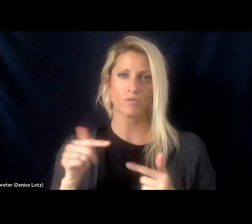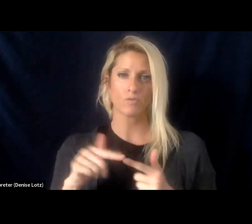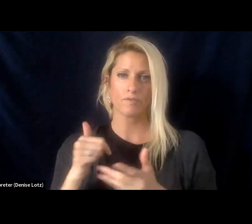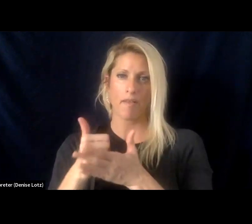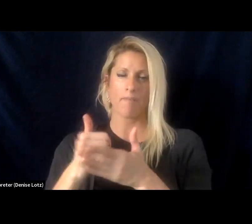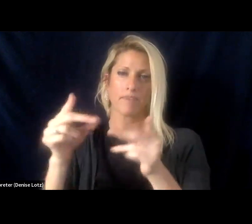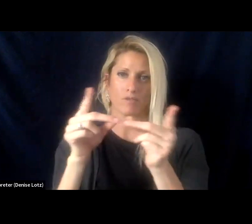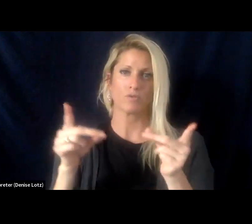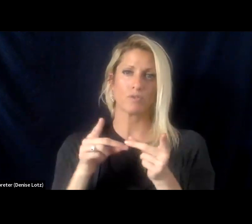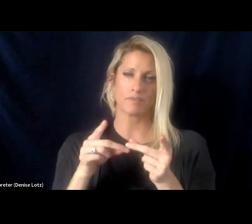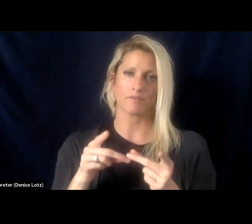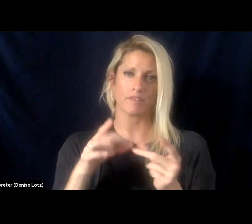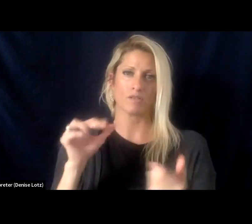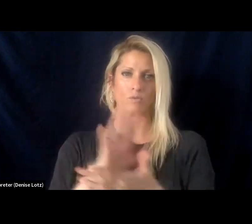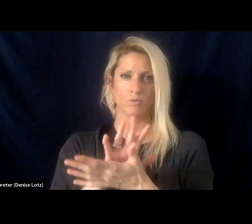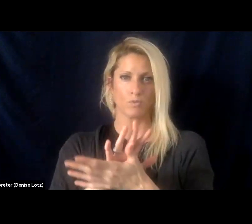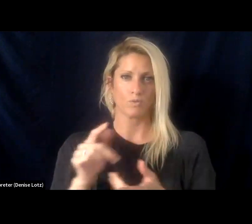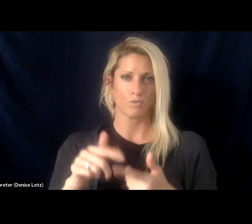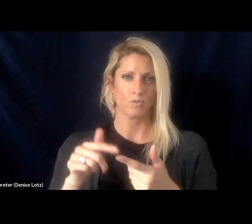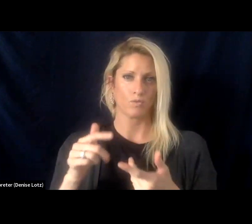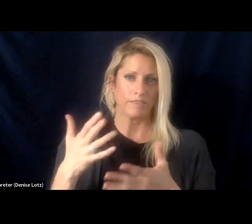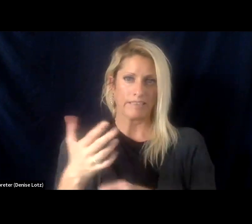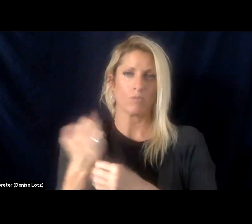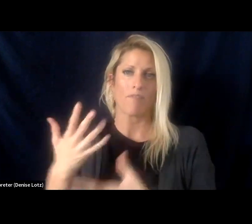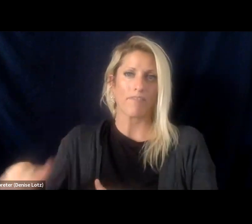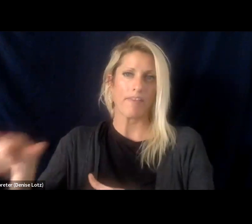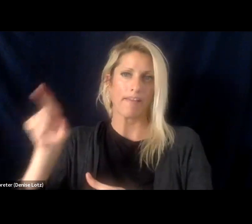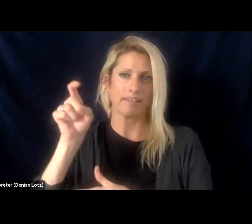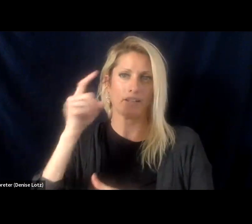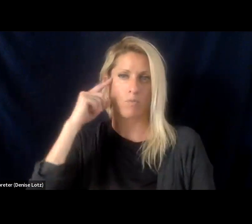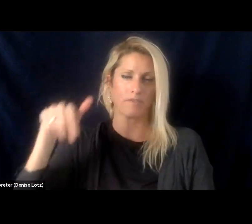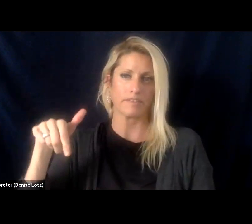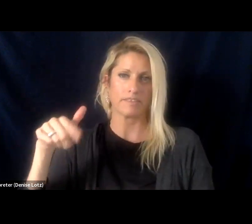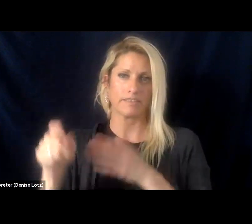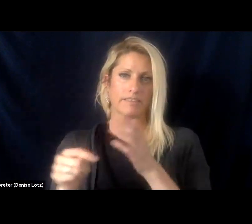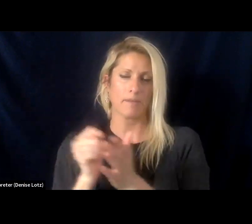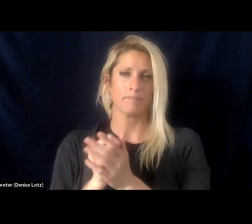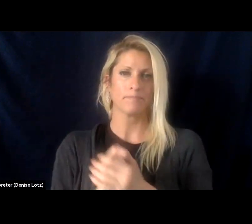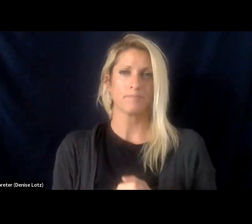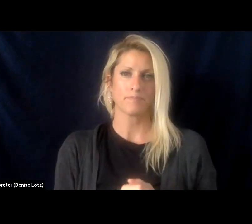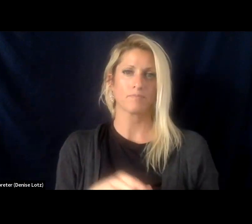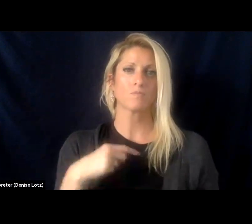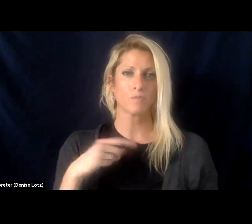districts, you know, and in our schools to get what they need it in this times. And then,